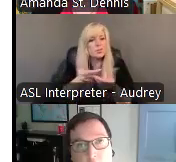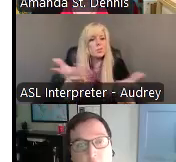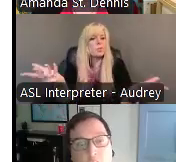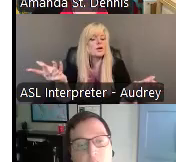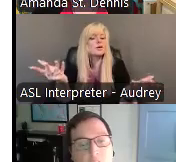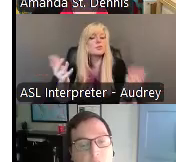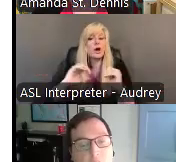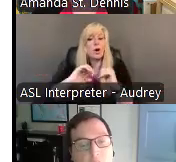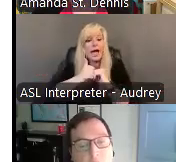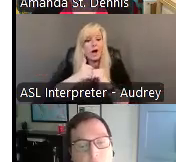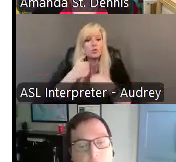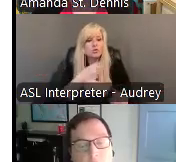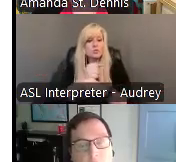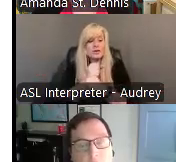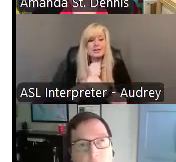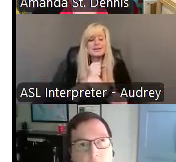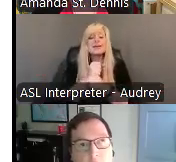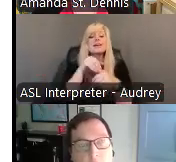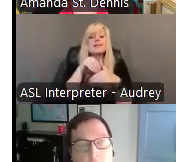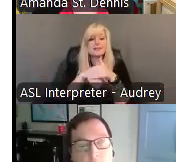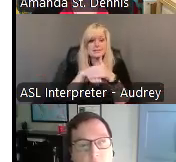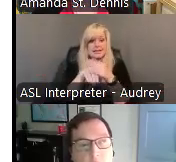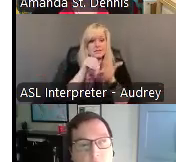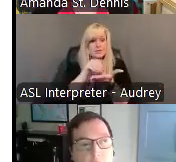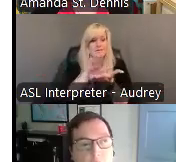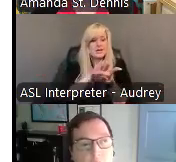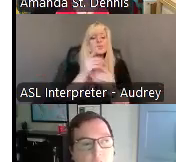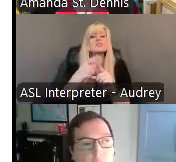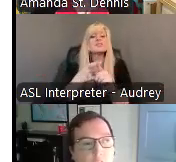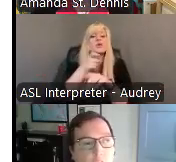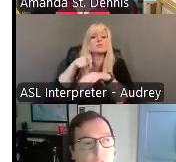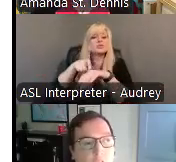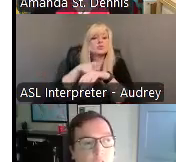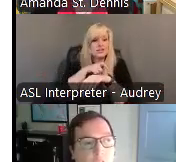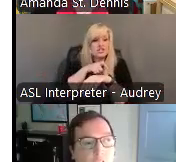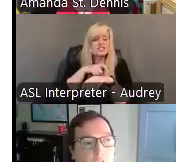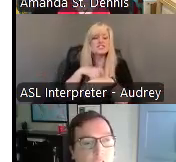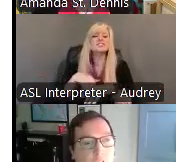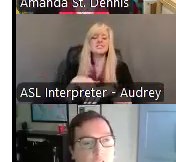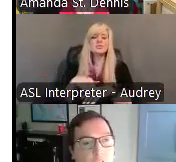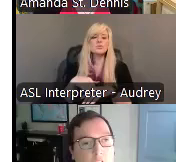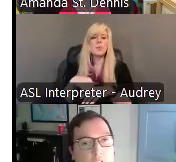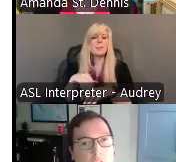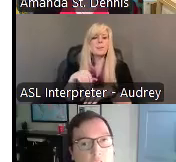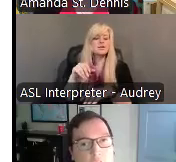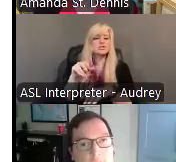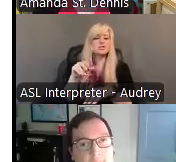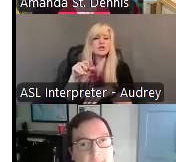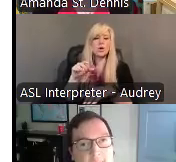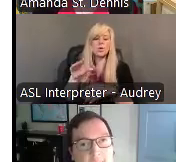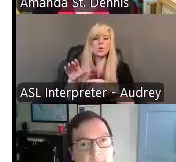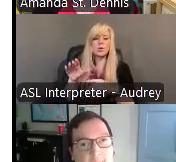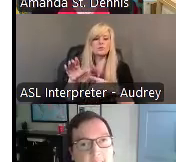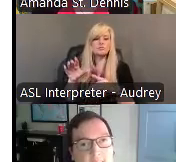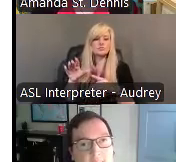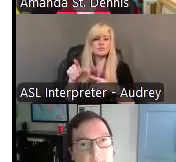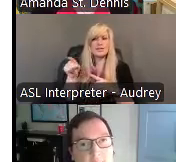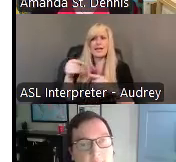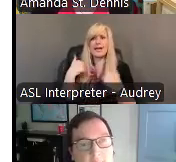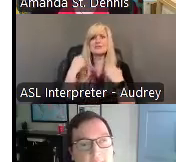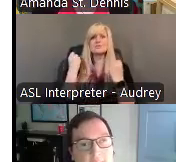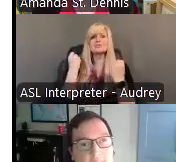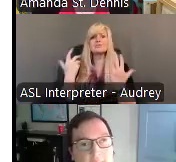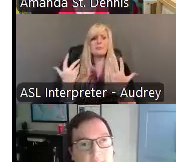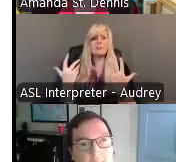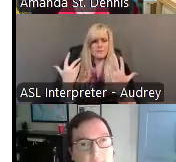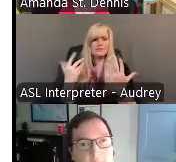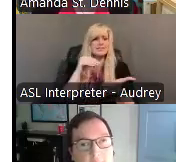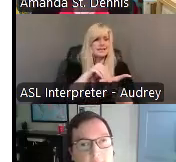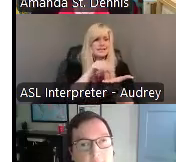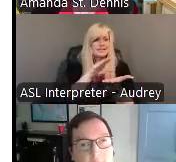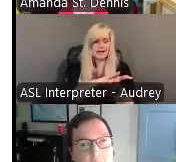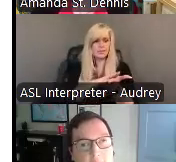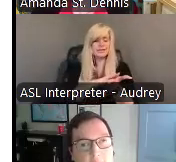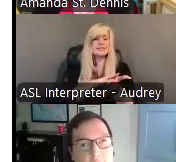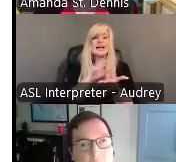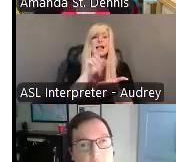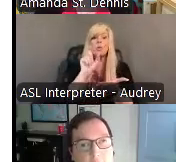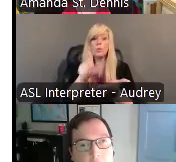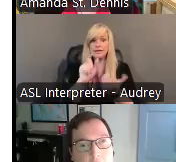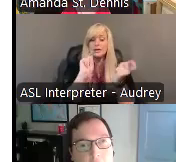documents from scratch. CanChild has hundreds of existing documents that we need and have